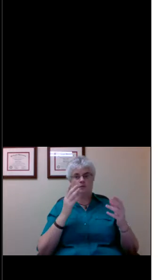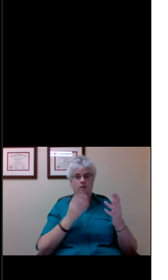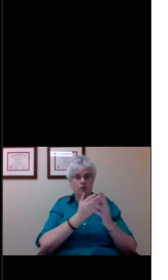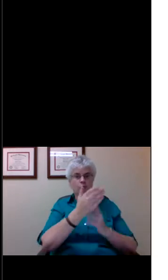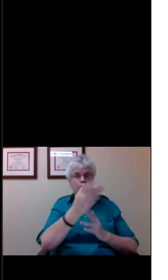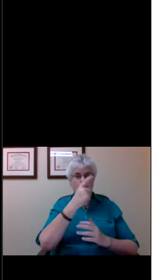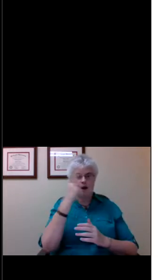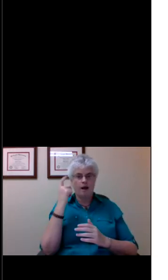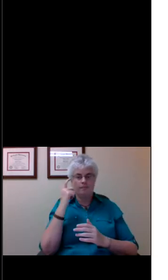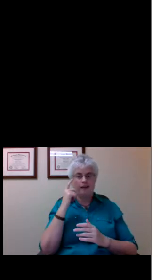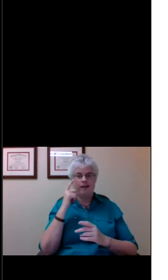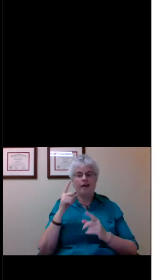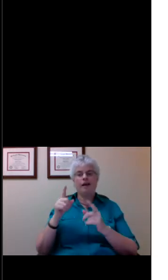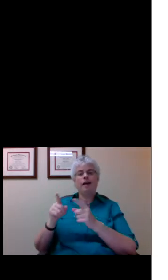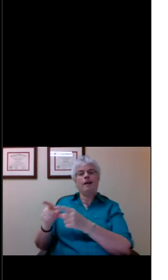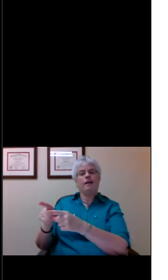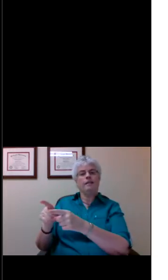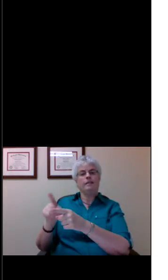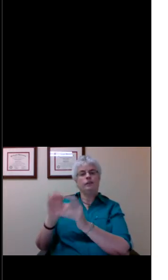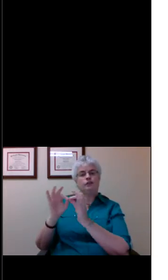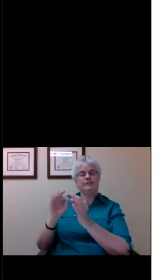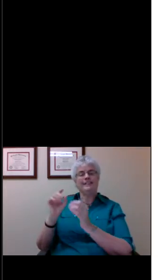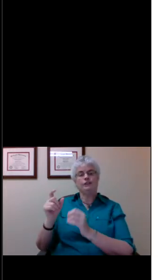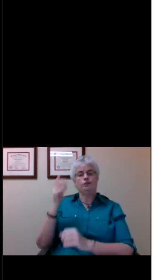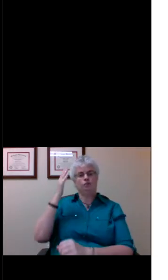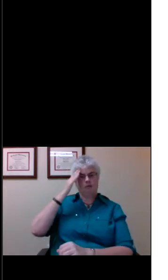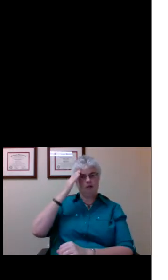then also working with survivors you're working with people who are experiencing